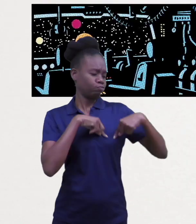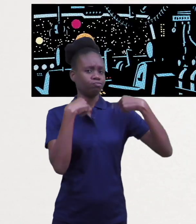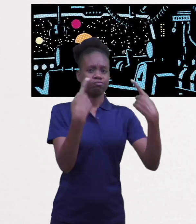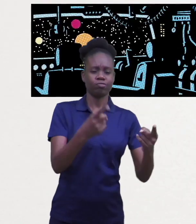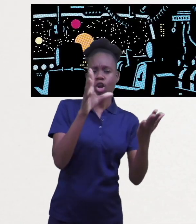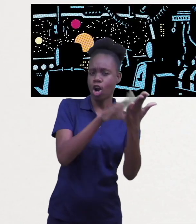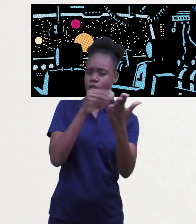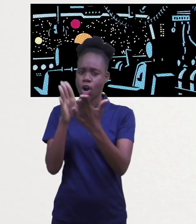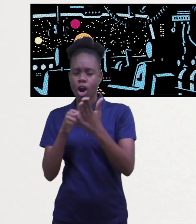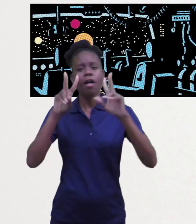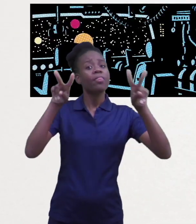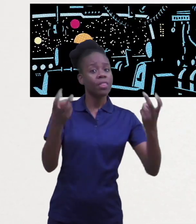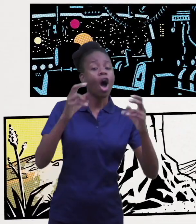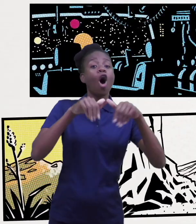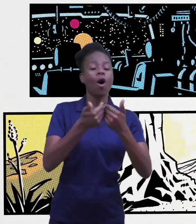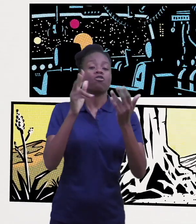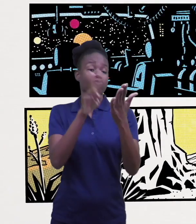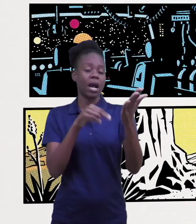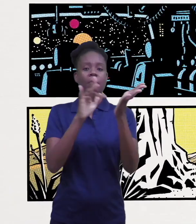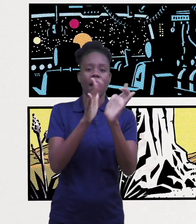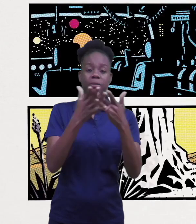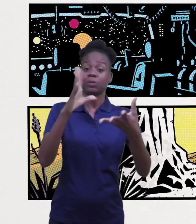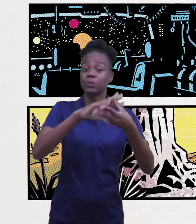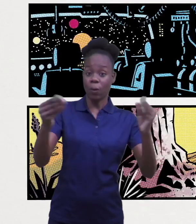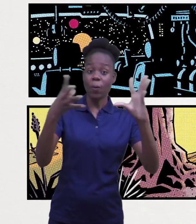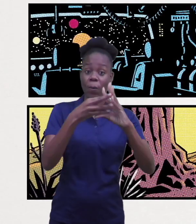And since we’ve been learning how to read Biblical narratives,